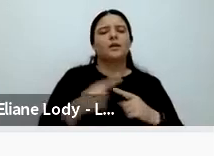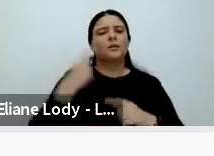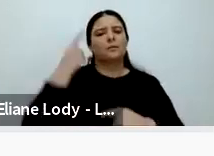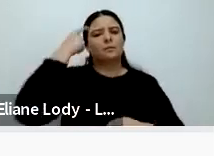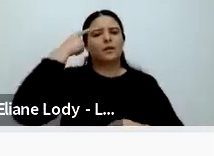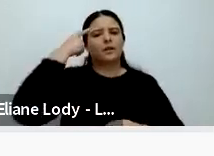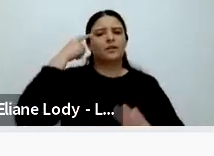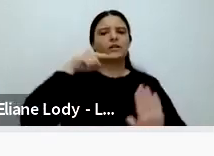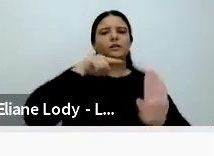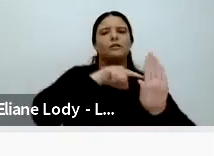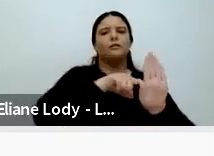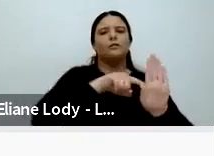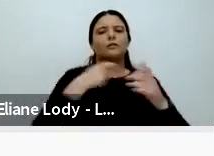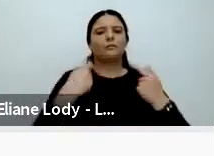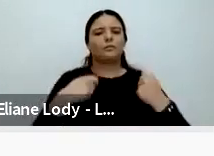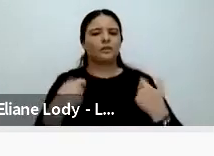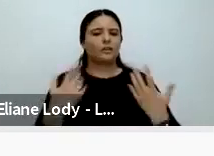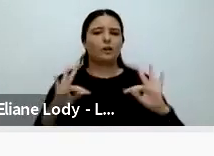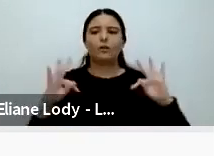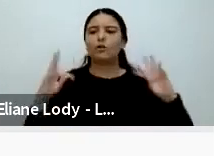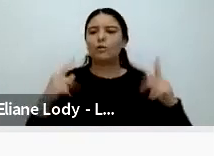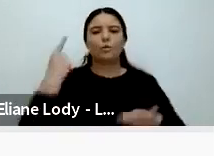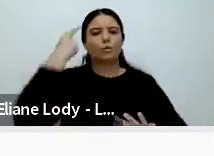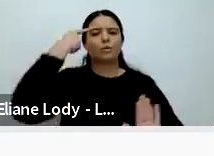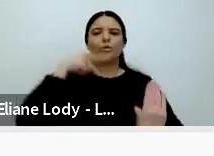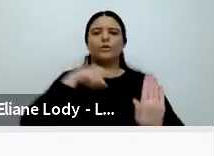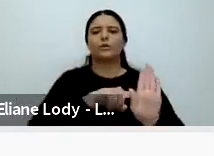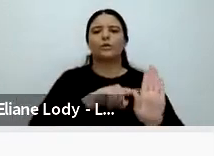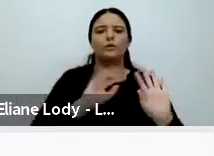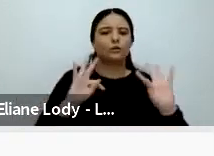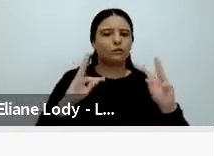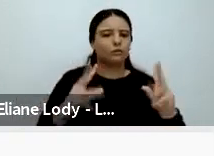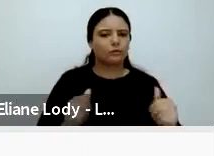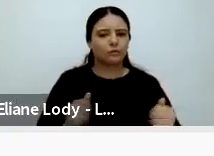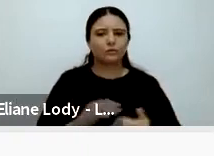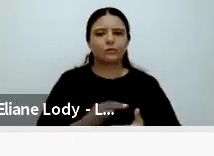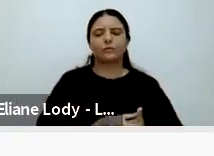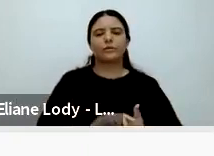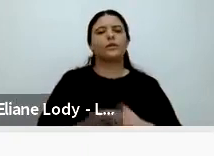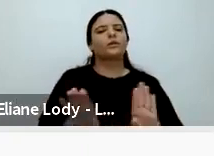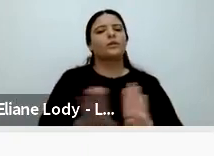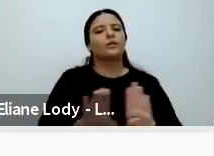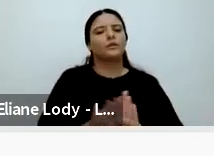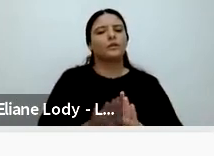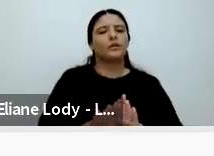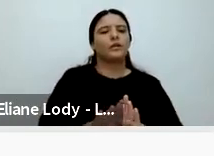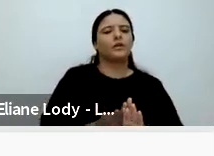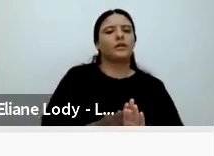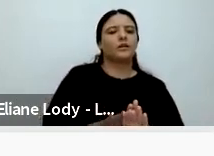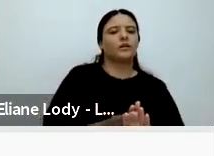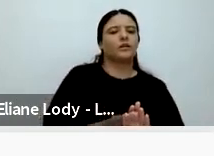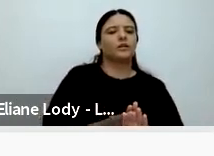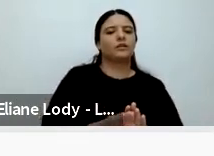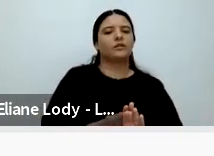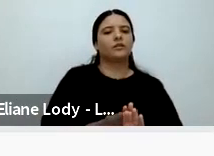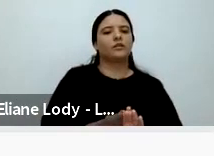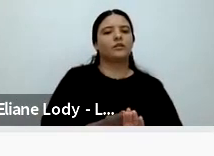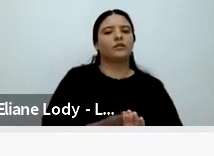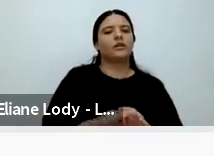an ideology. And that's, I would have to say that everything is ideological. and me And by the way, I'm trying to speak And by the way, I'm trying to speak in a slow and clear enough.